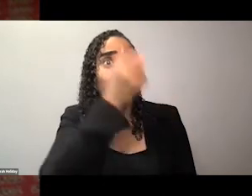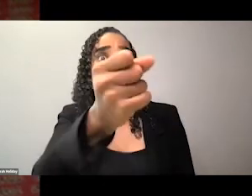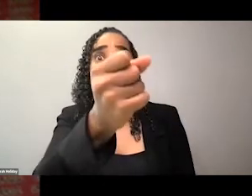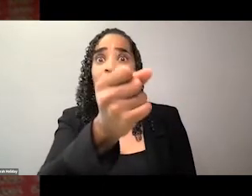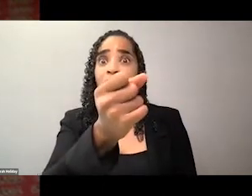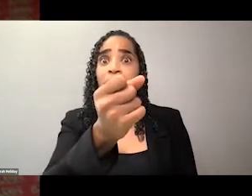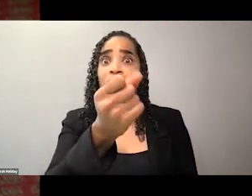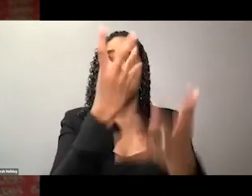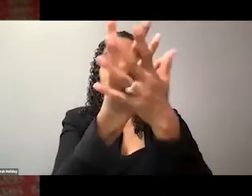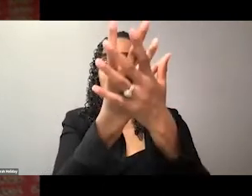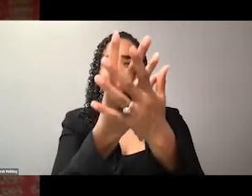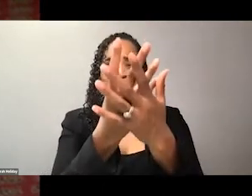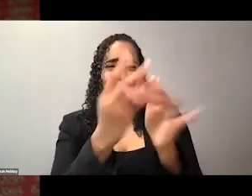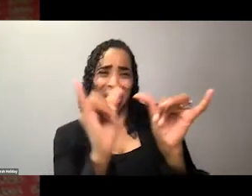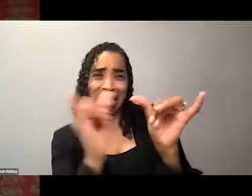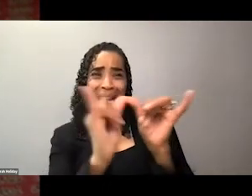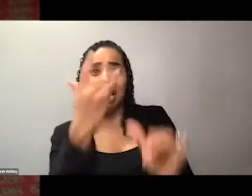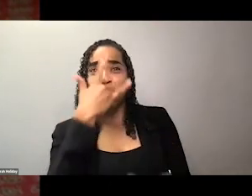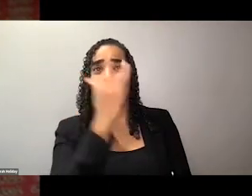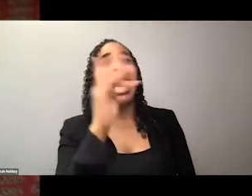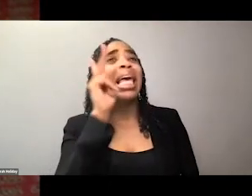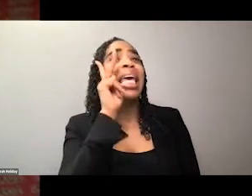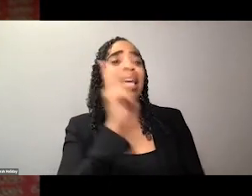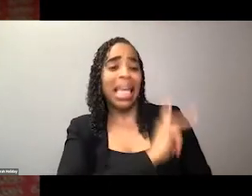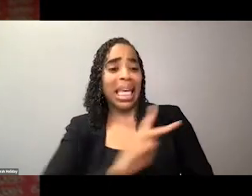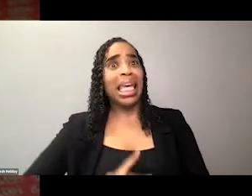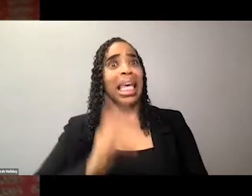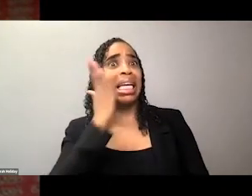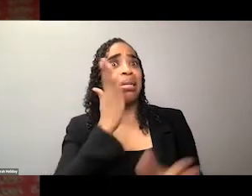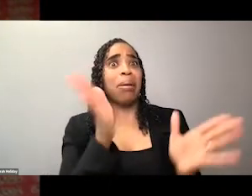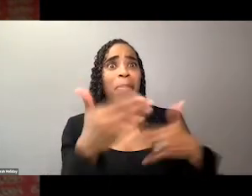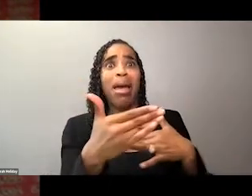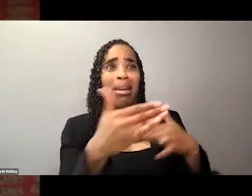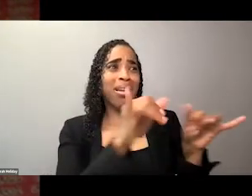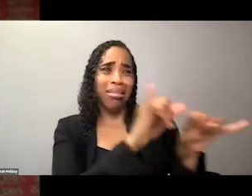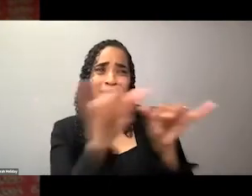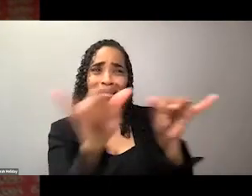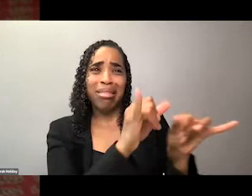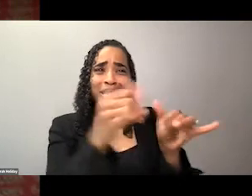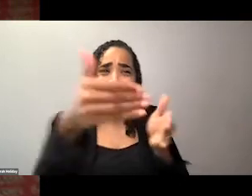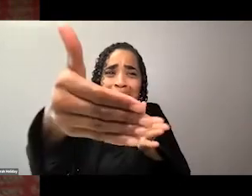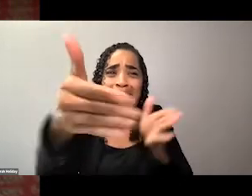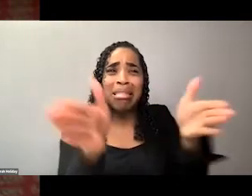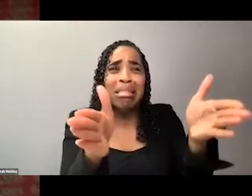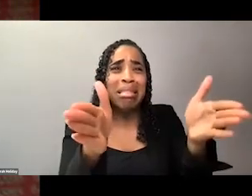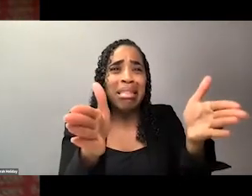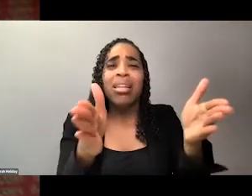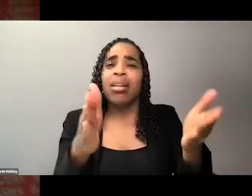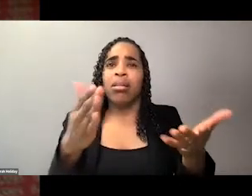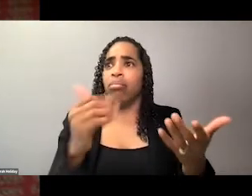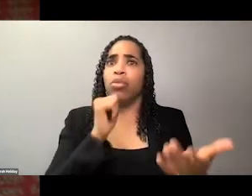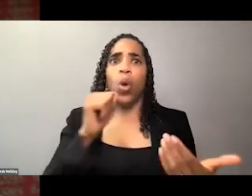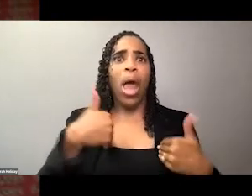bed and without access to the services they need. AB 2632 also provides important protections